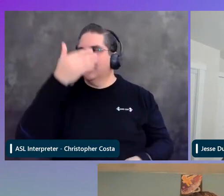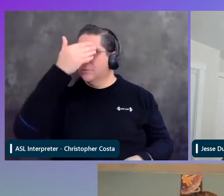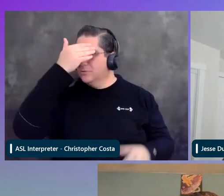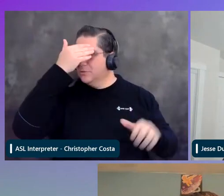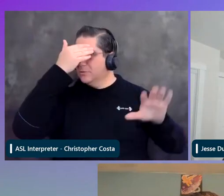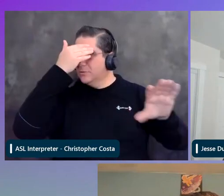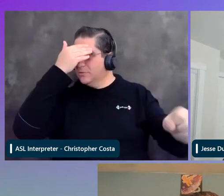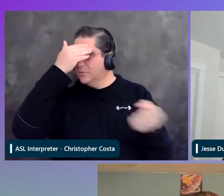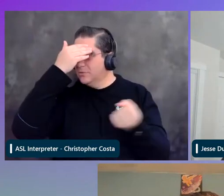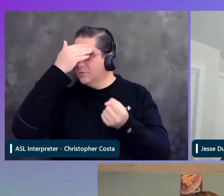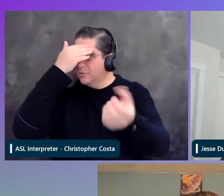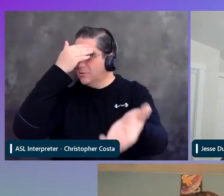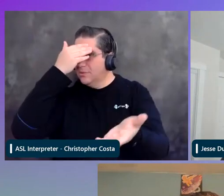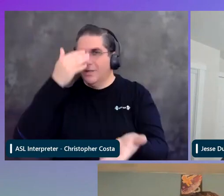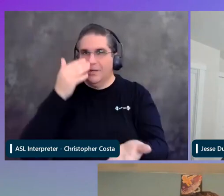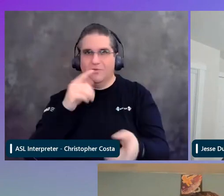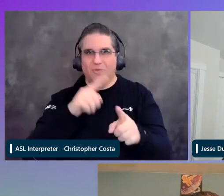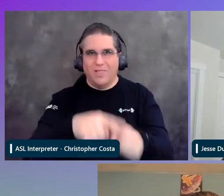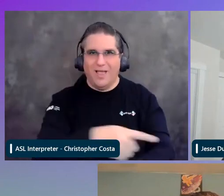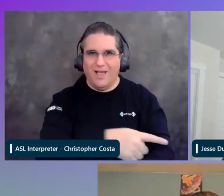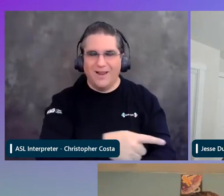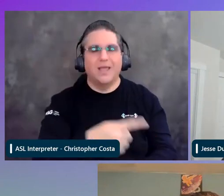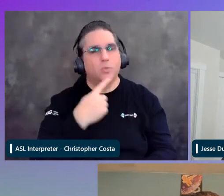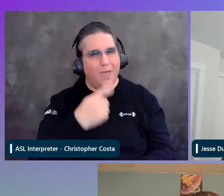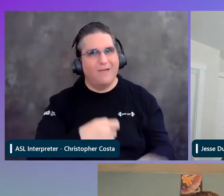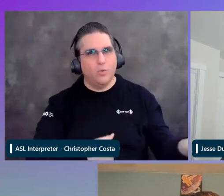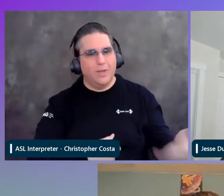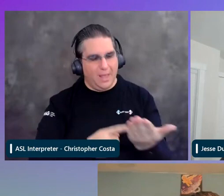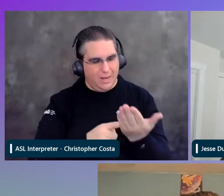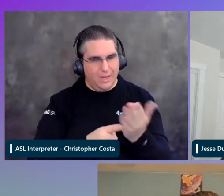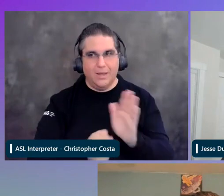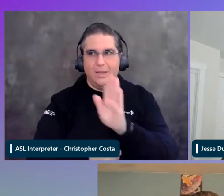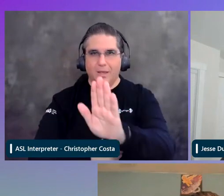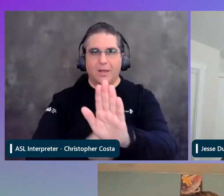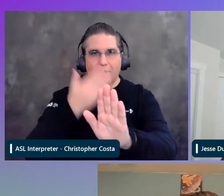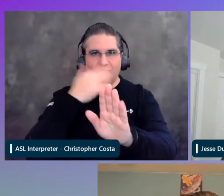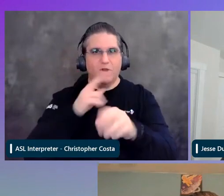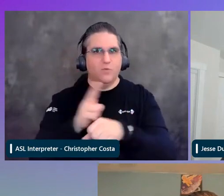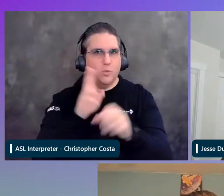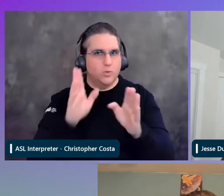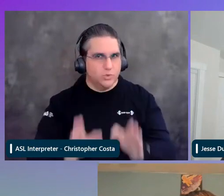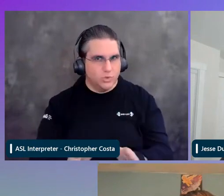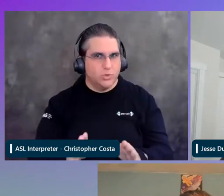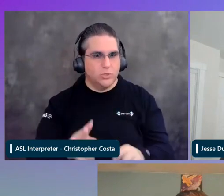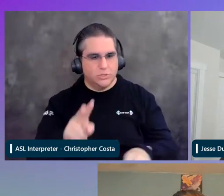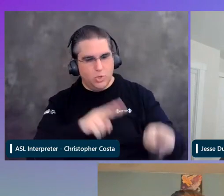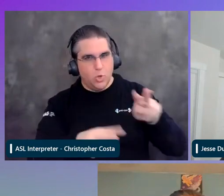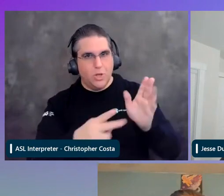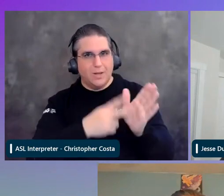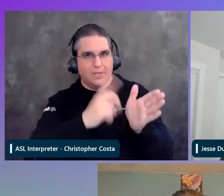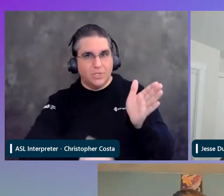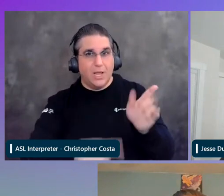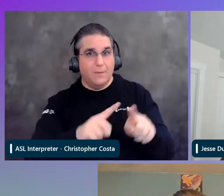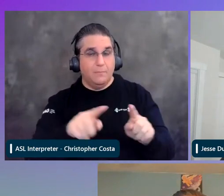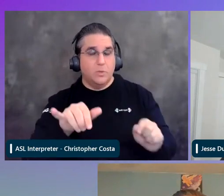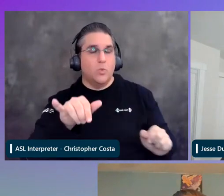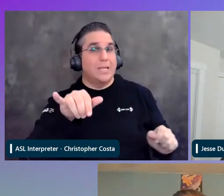against the project plan. You have to get it in front of users . Ultimately, I think the answer